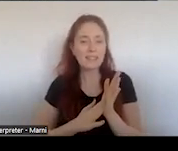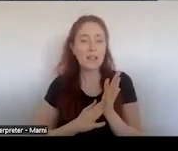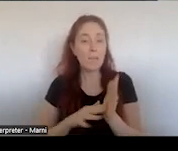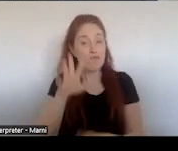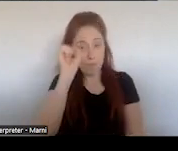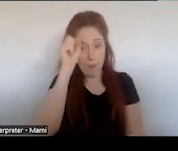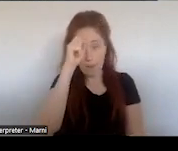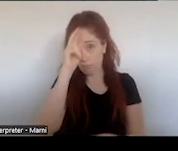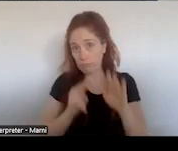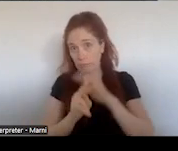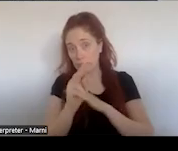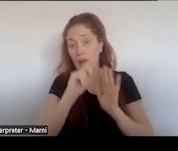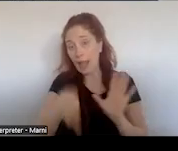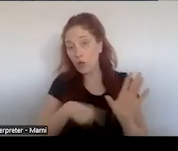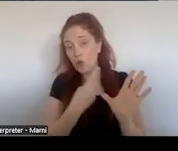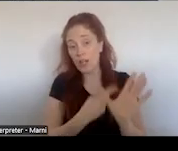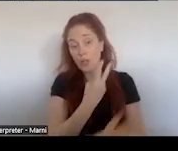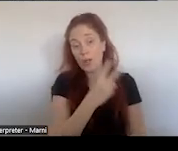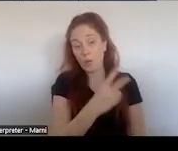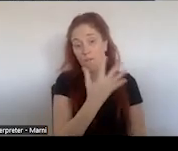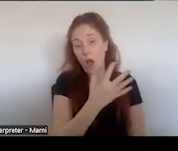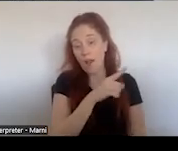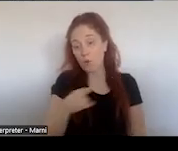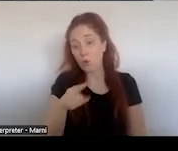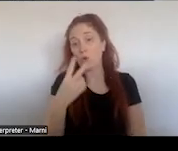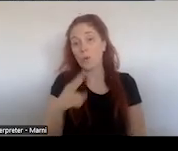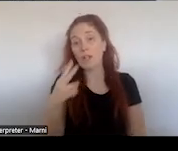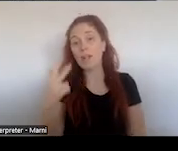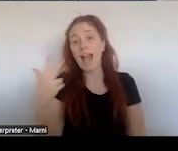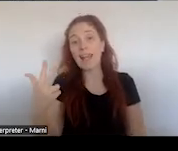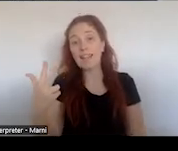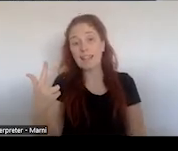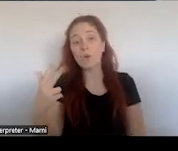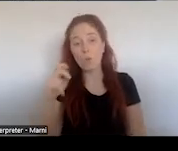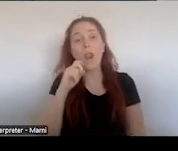the way through to 2028, we will be hosting more sessions and opportunities for us to keep